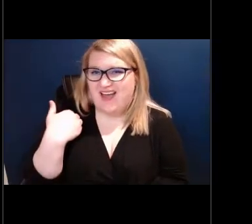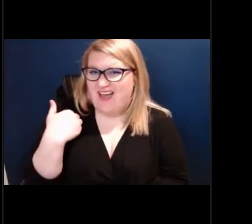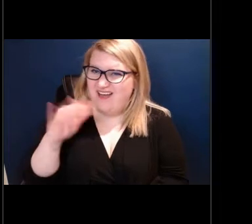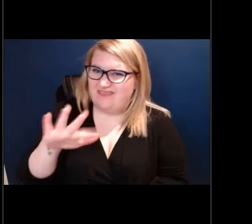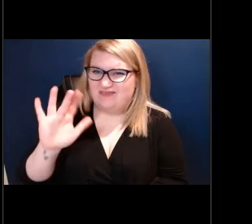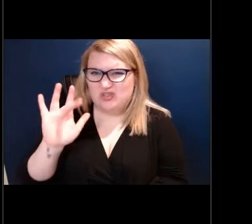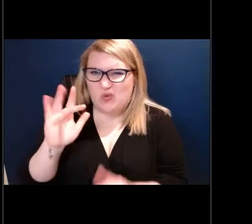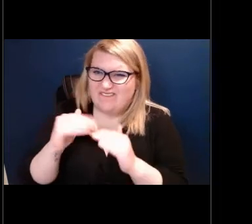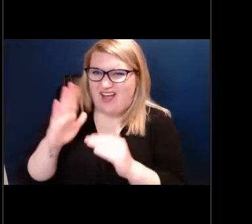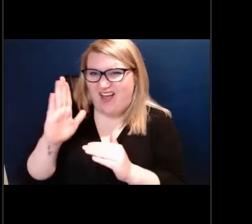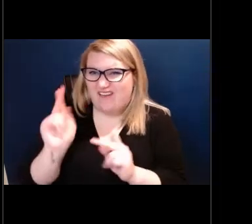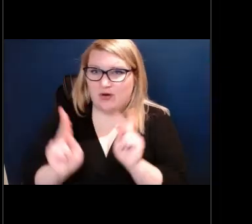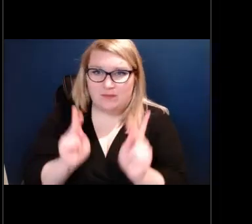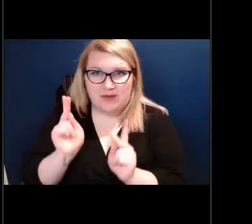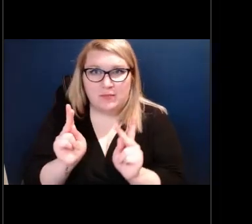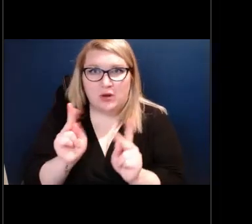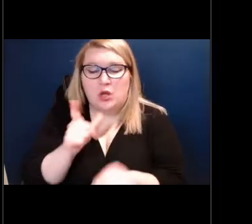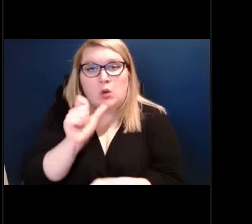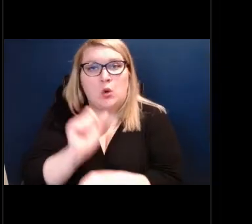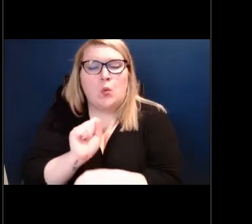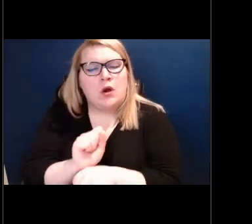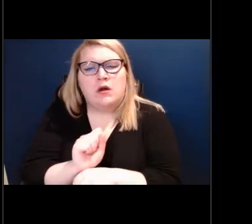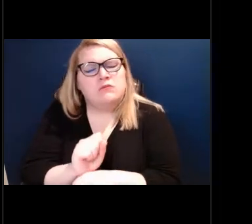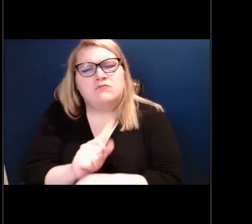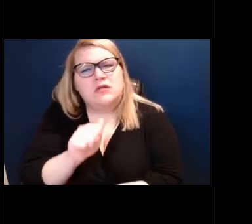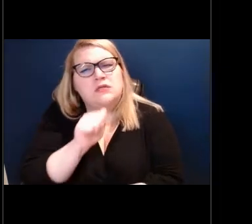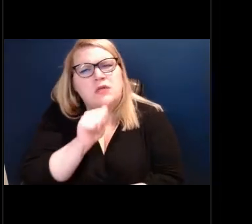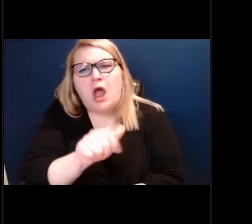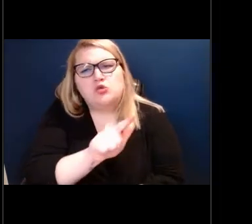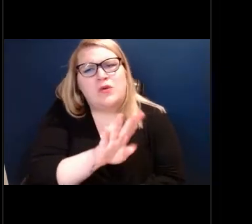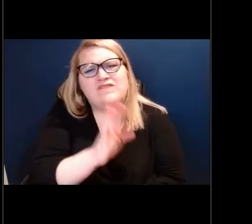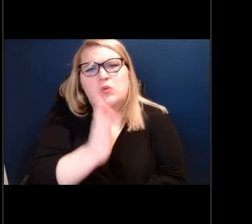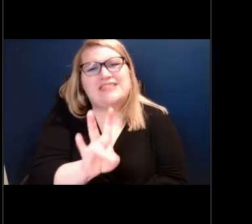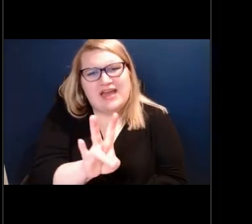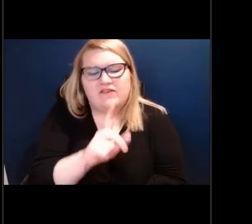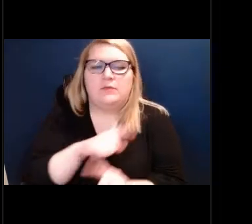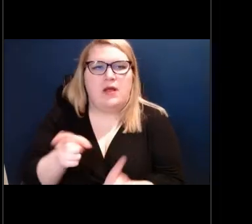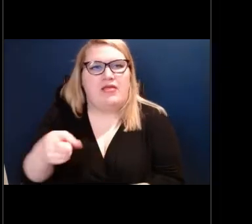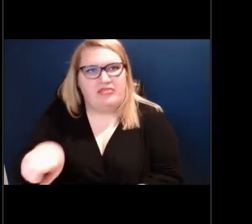that work not on a 24/7 basis, but they do work to make sure that the system is up 24/7